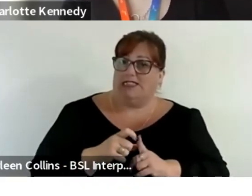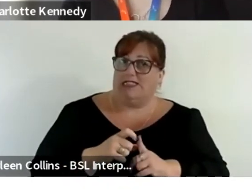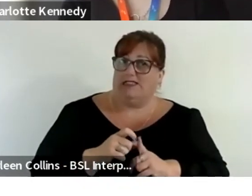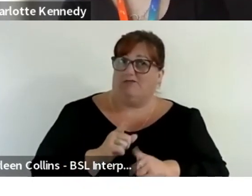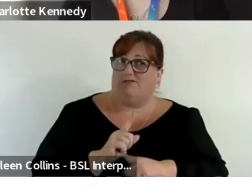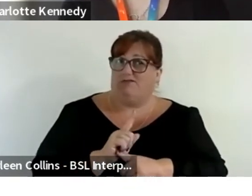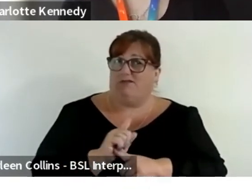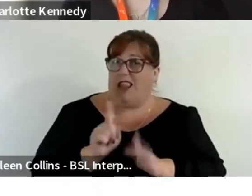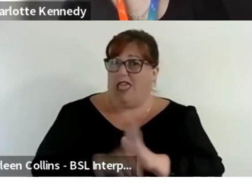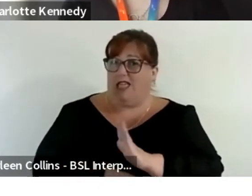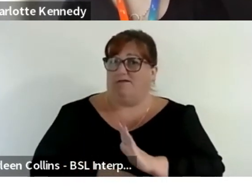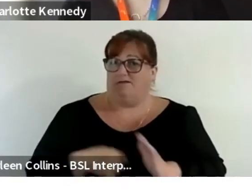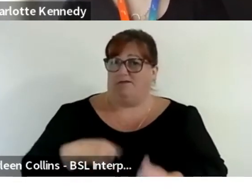I already had a graduate position.